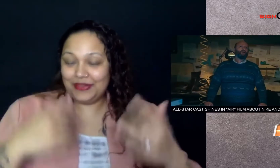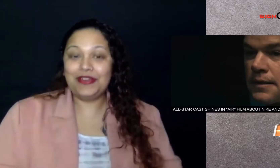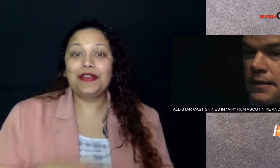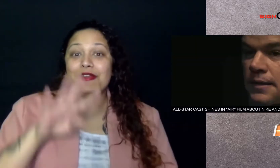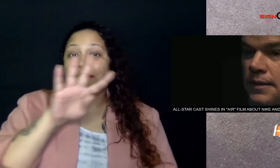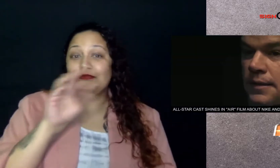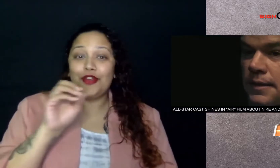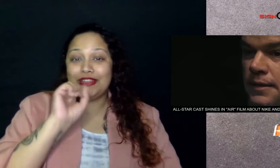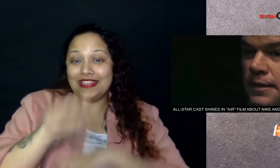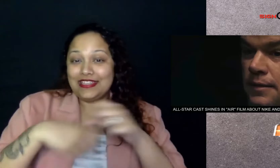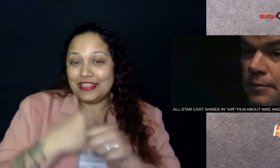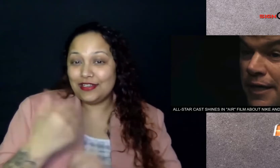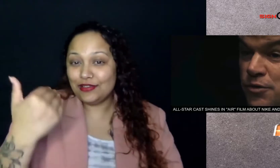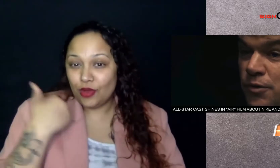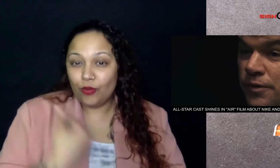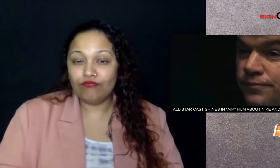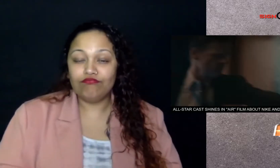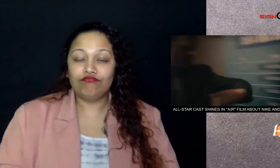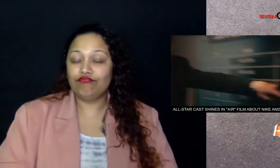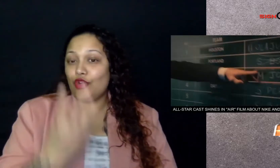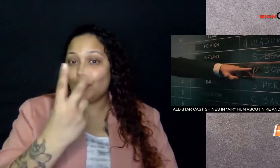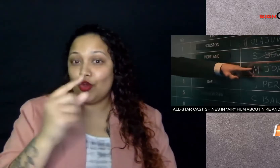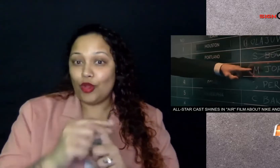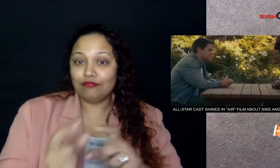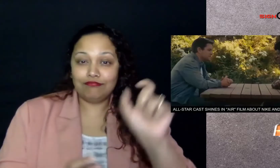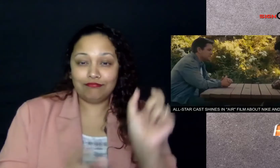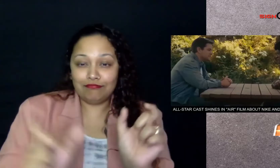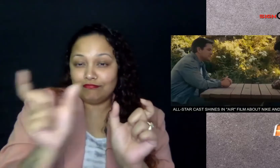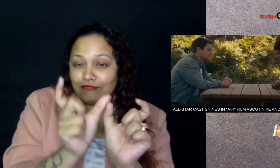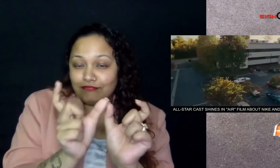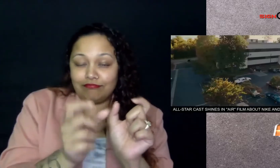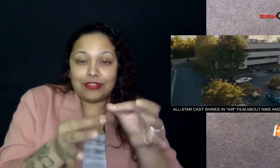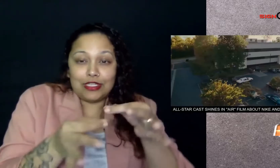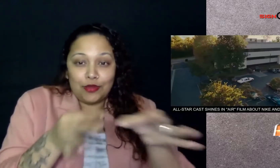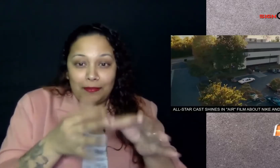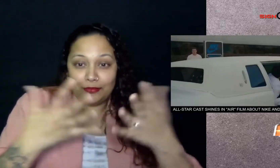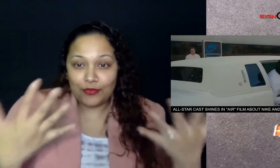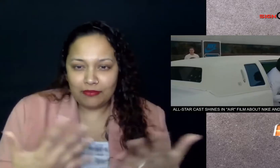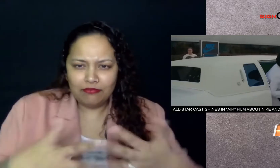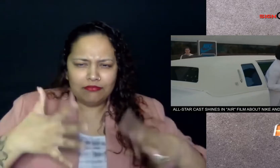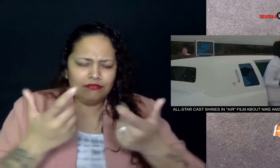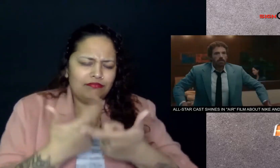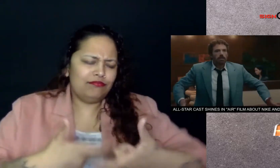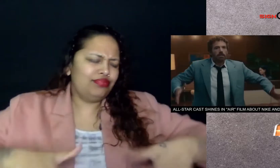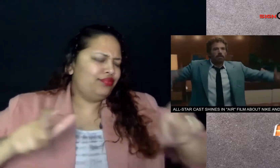This is so thrilling 40 years ago two words described both a